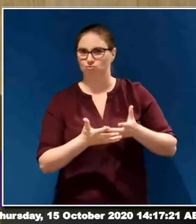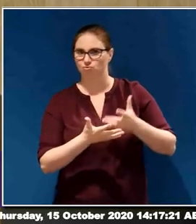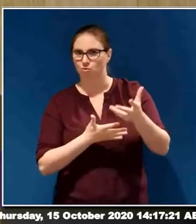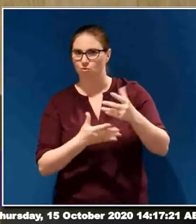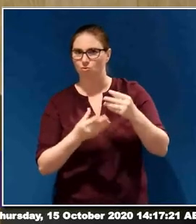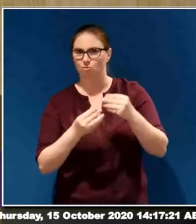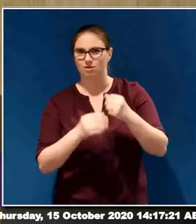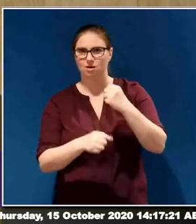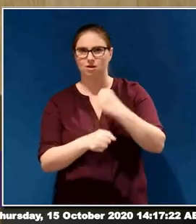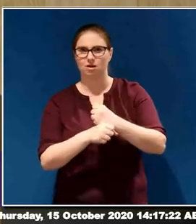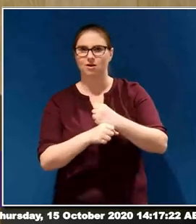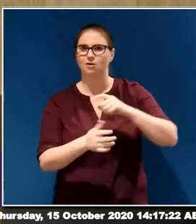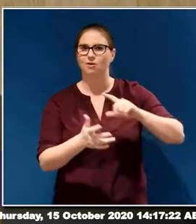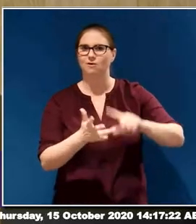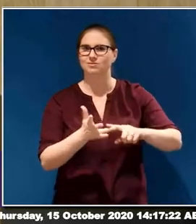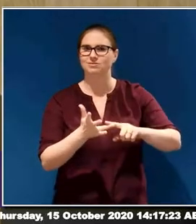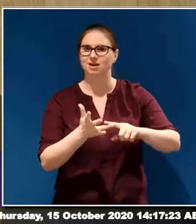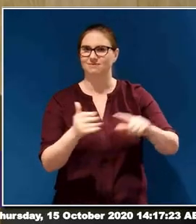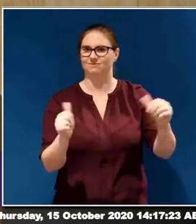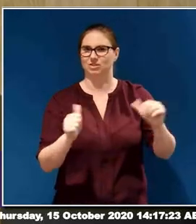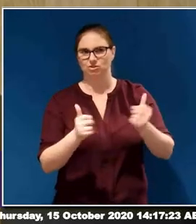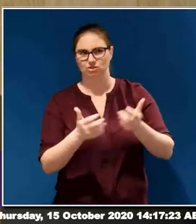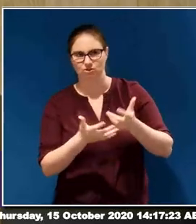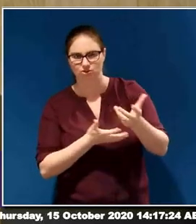But I would just have a look at the situation, look at the history,